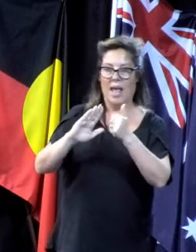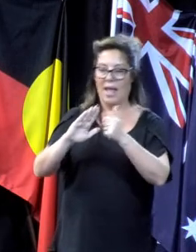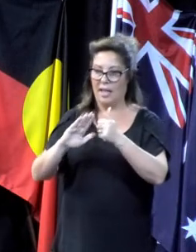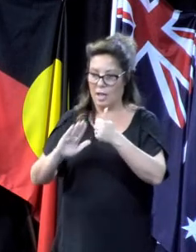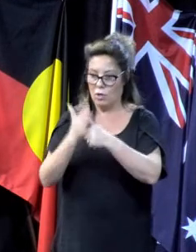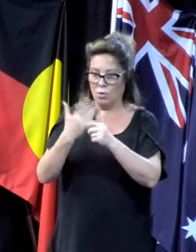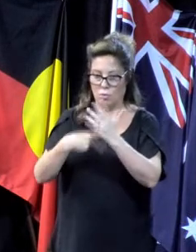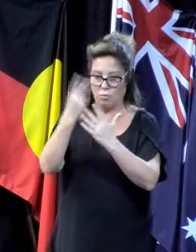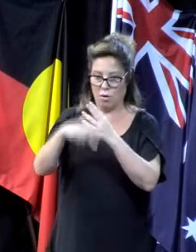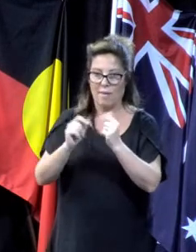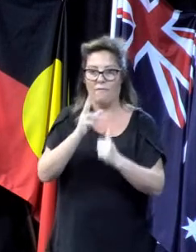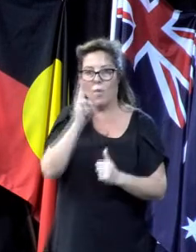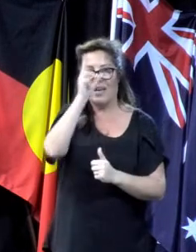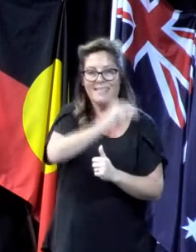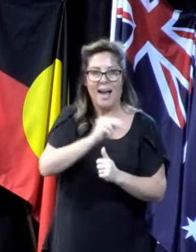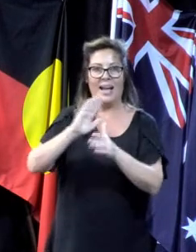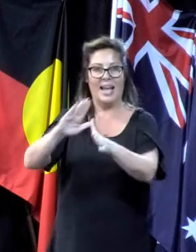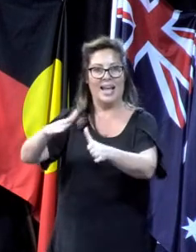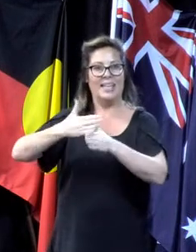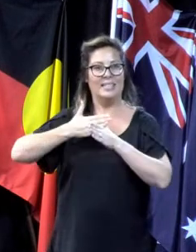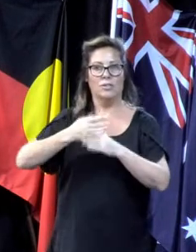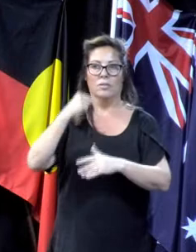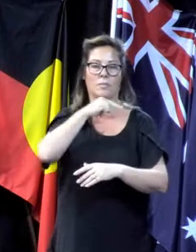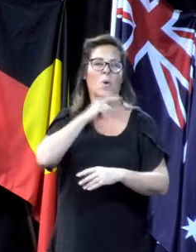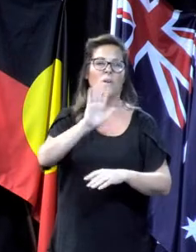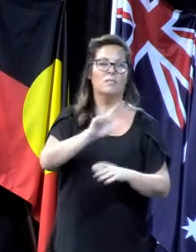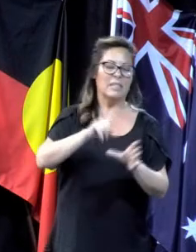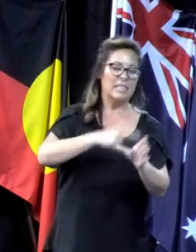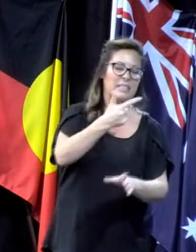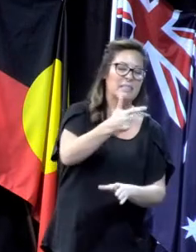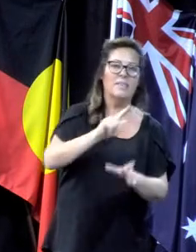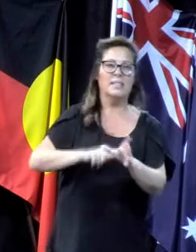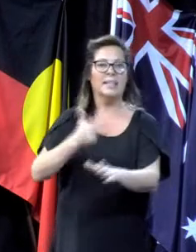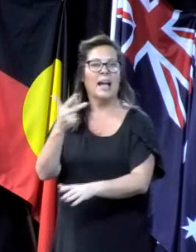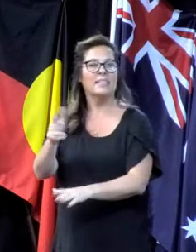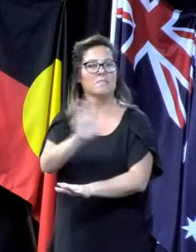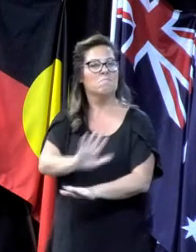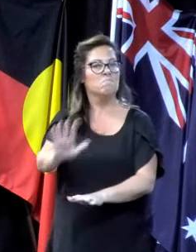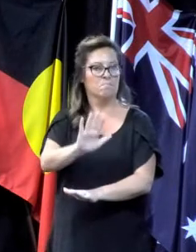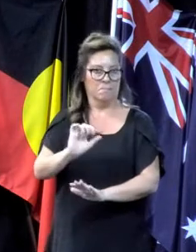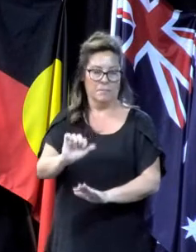who were in year seven and eight. At that particular time, we were having some challenging behaviours